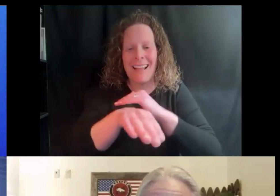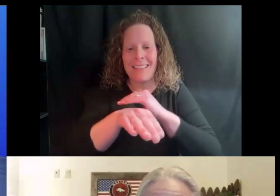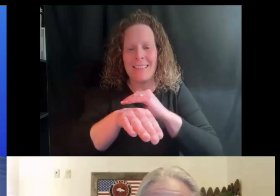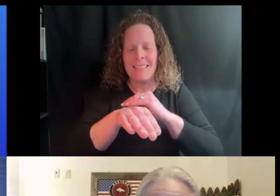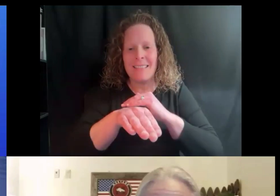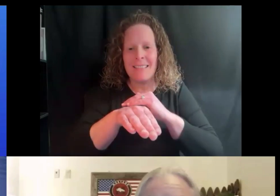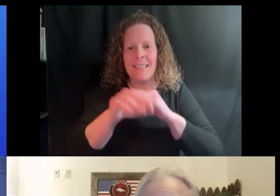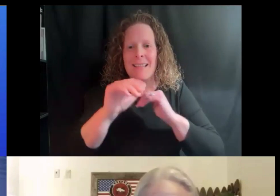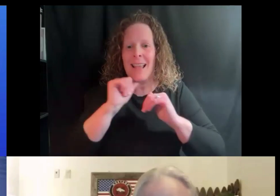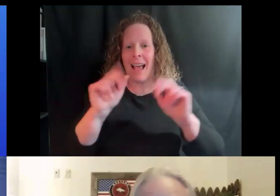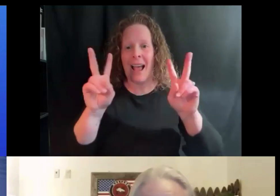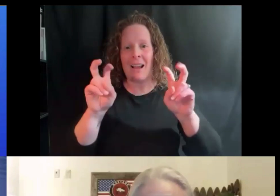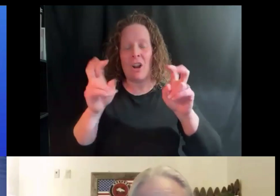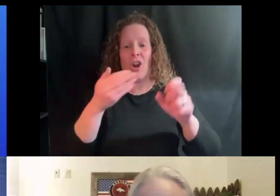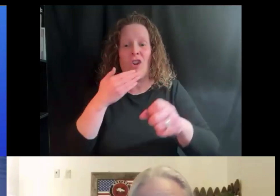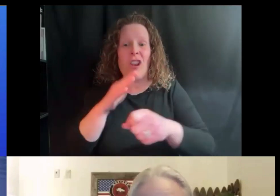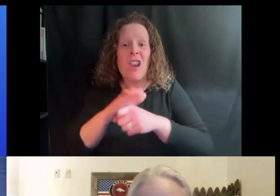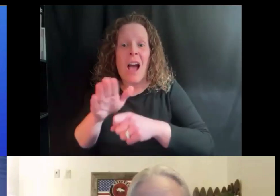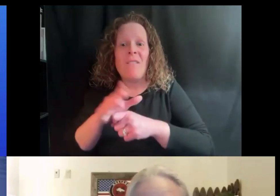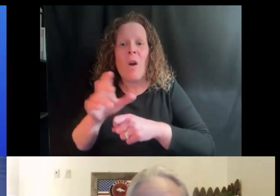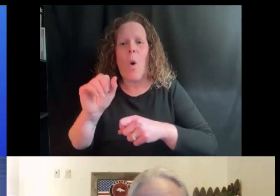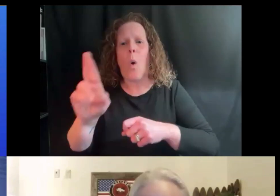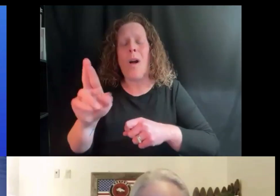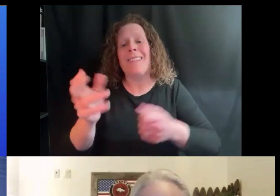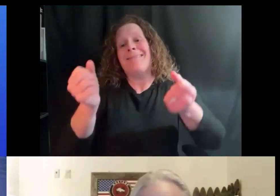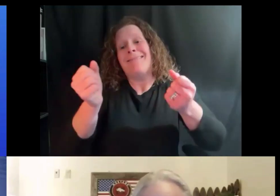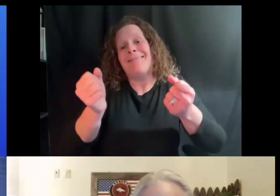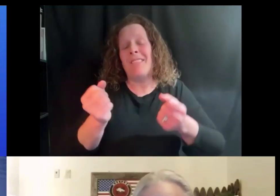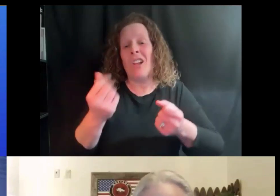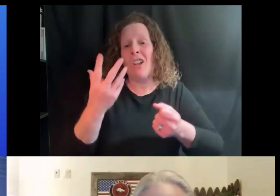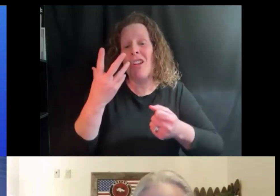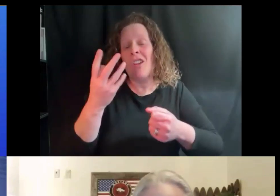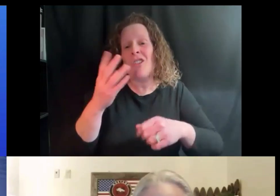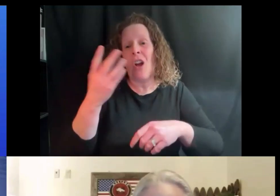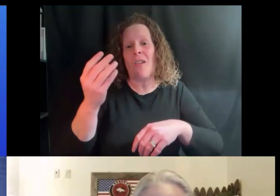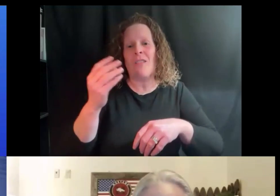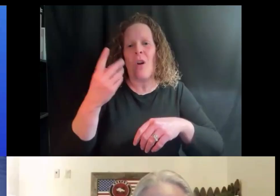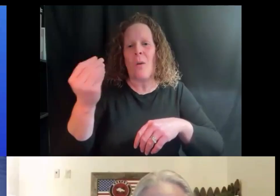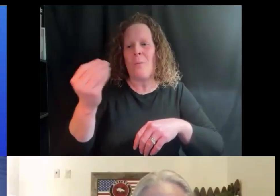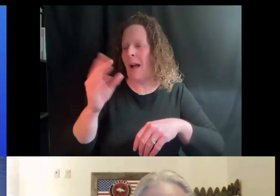My goal is to provide equal access not sufficient access